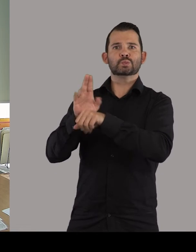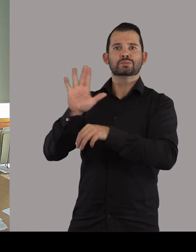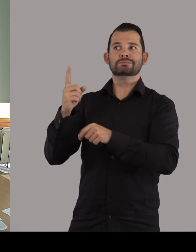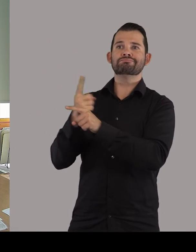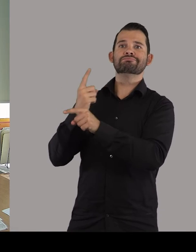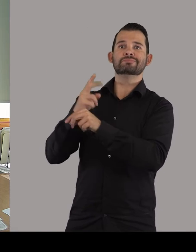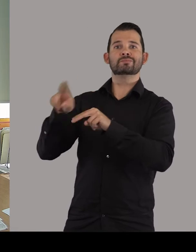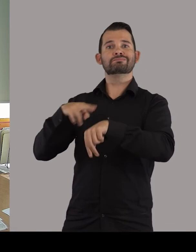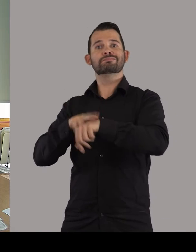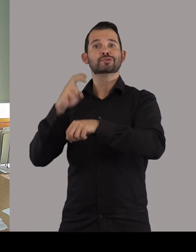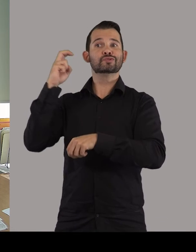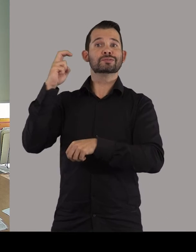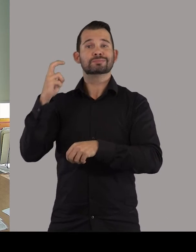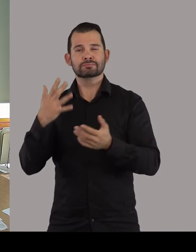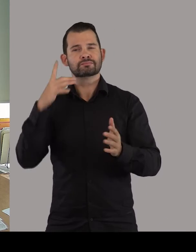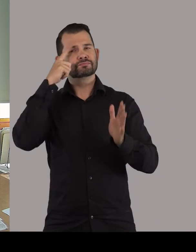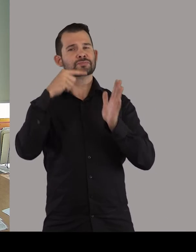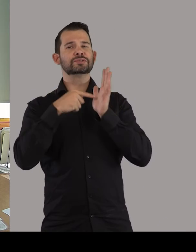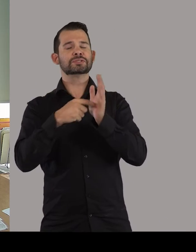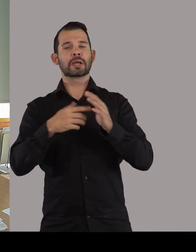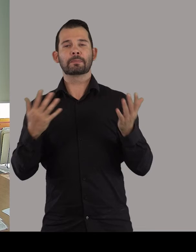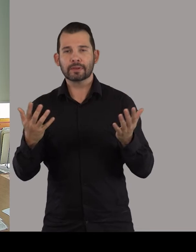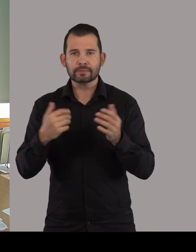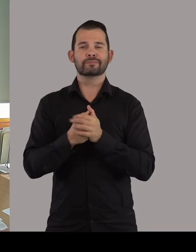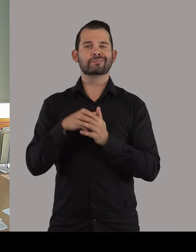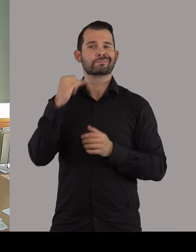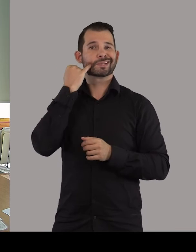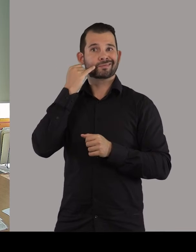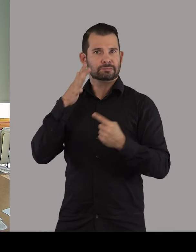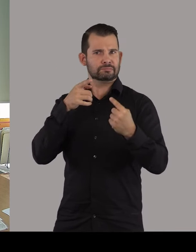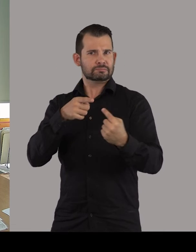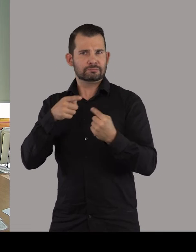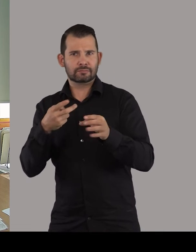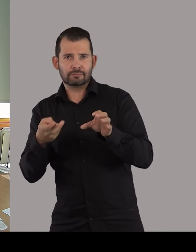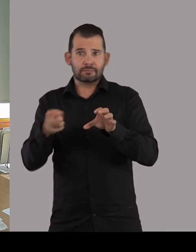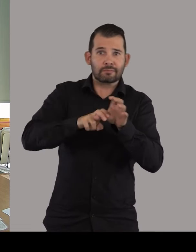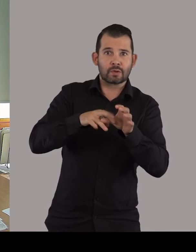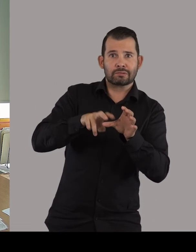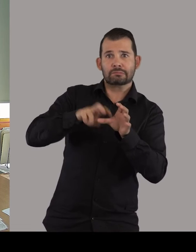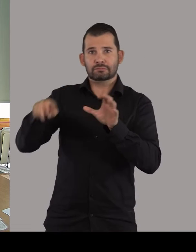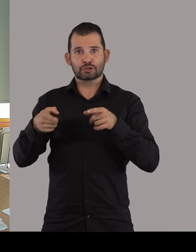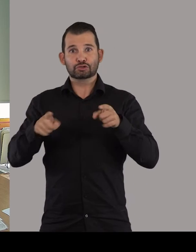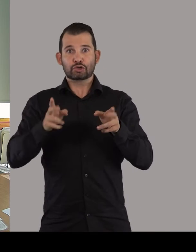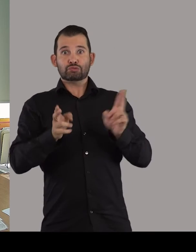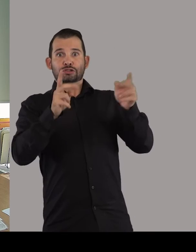conventional transportation. For example, if you have trouble boarding and deboarding during rush hour,